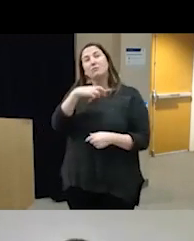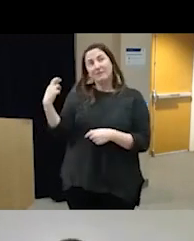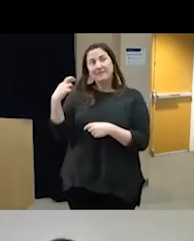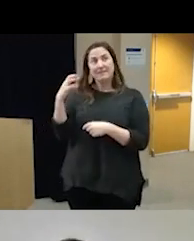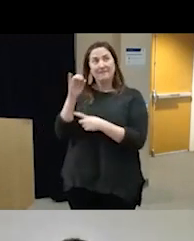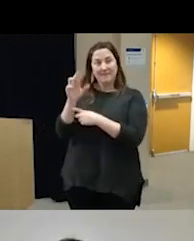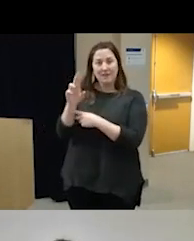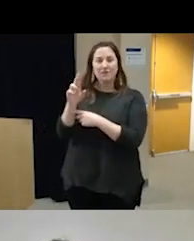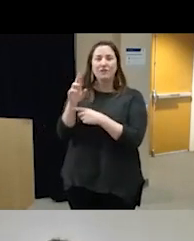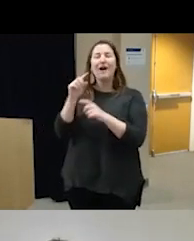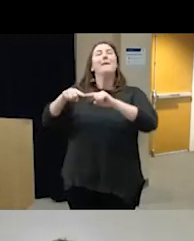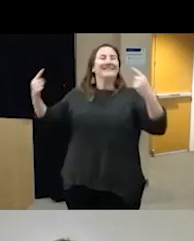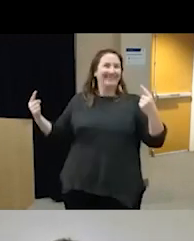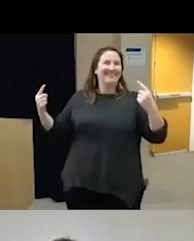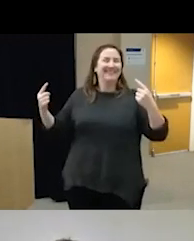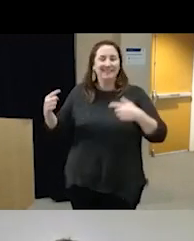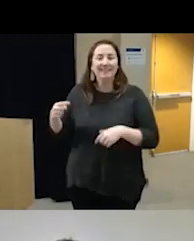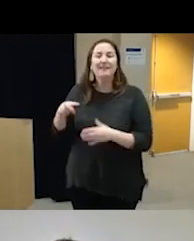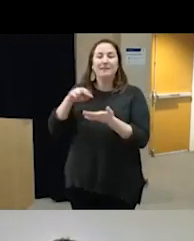opposite way. It's goes predominantly for